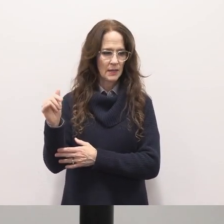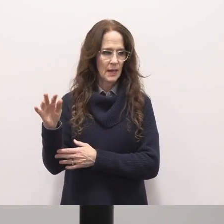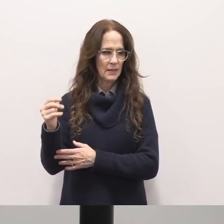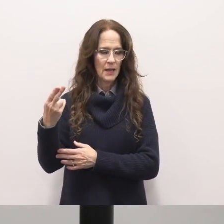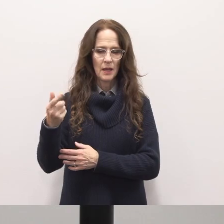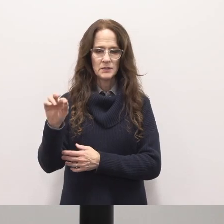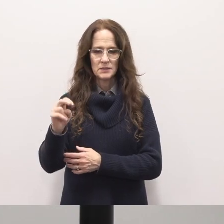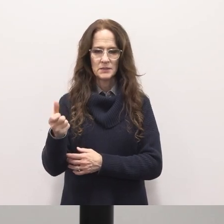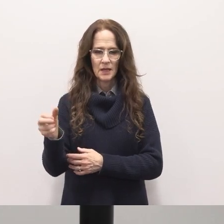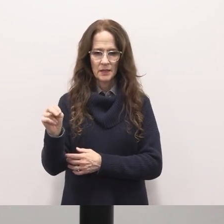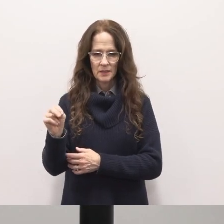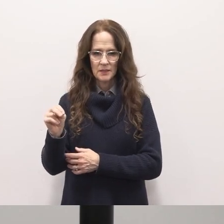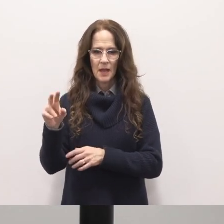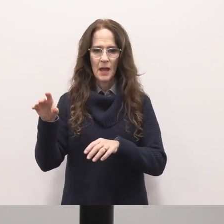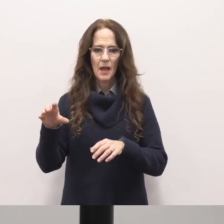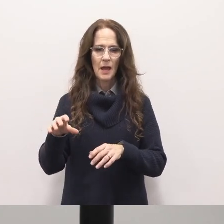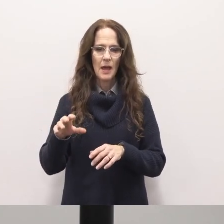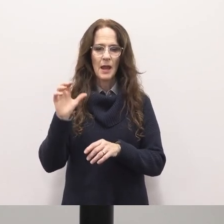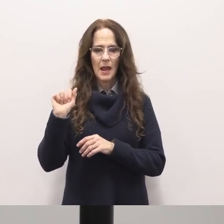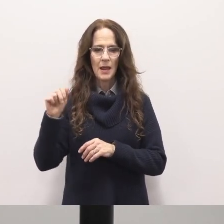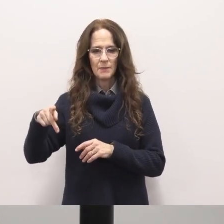to acting assistant principal at Muir.